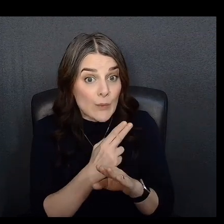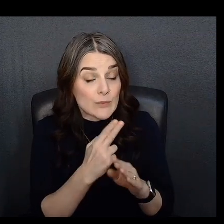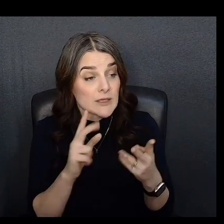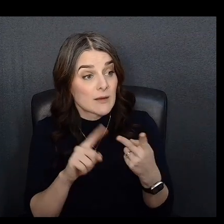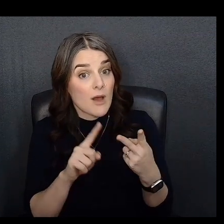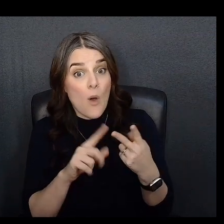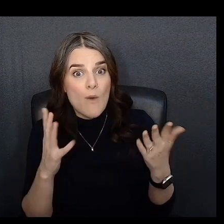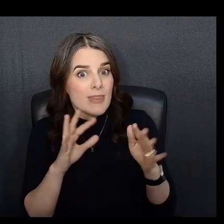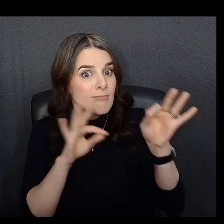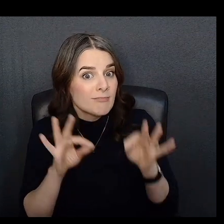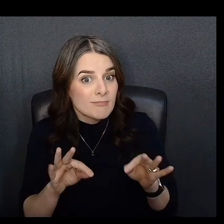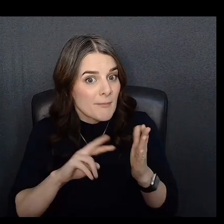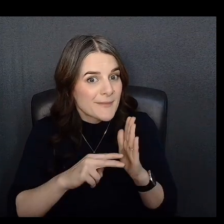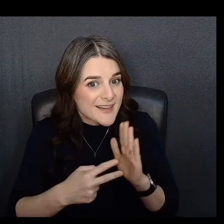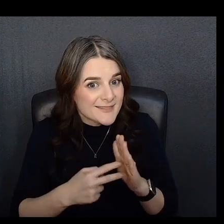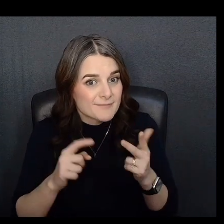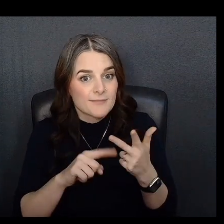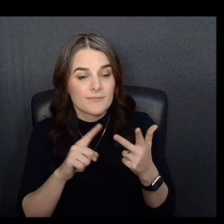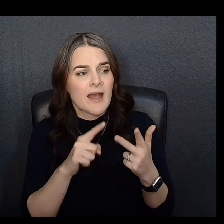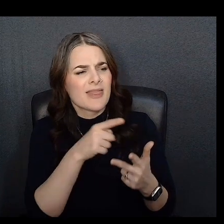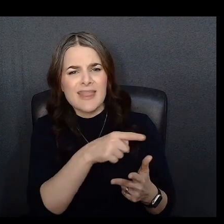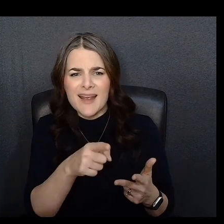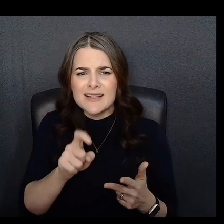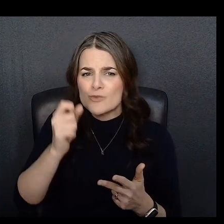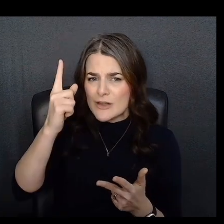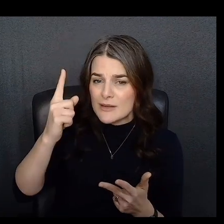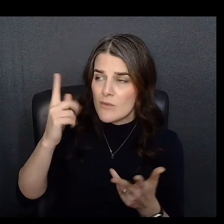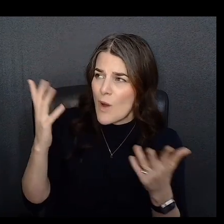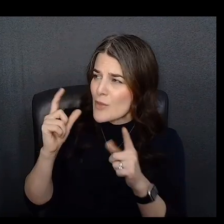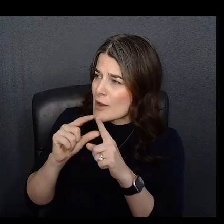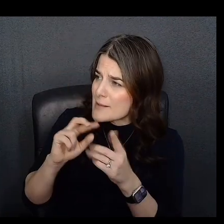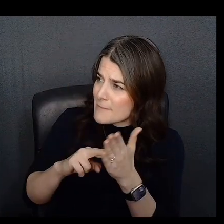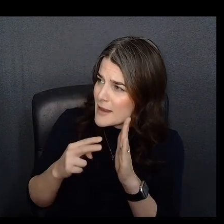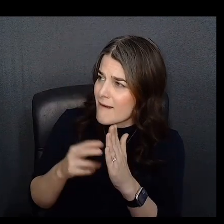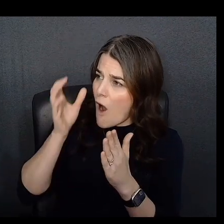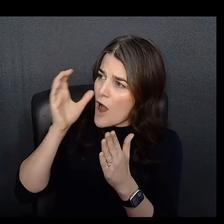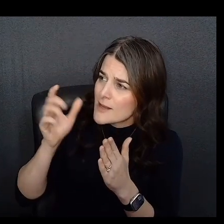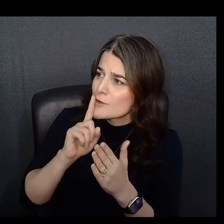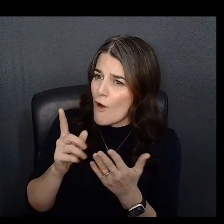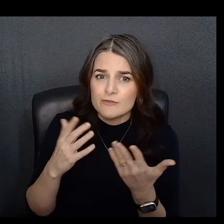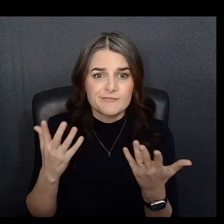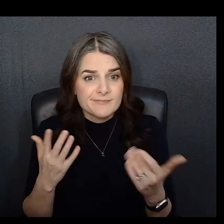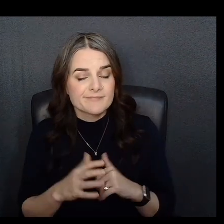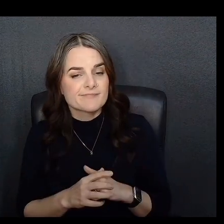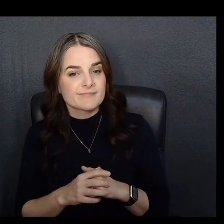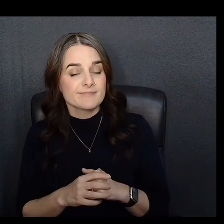and knows what these words are and these concepts as well. And this is more for profanity, but sometimes,